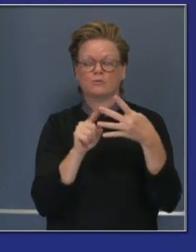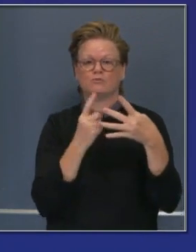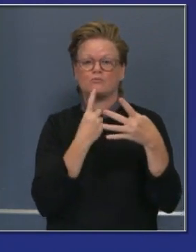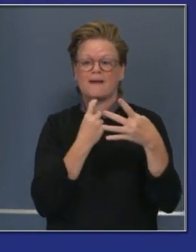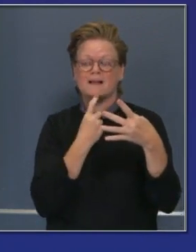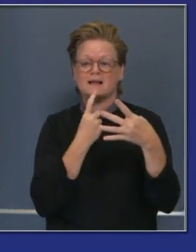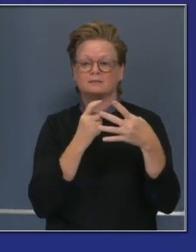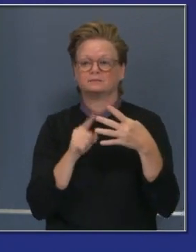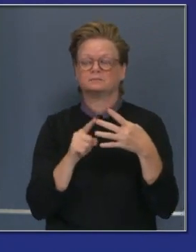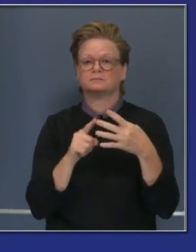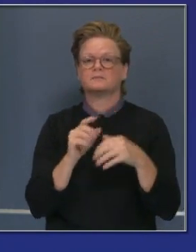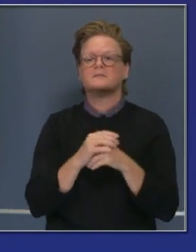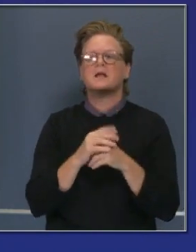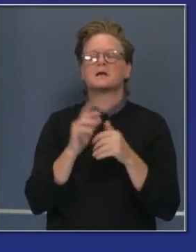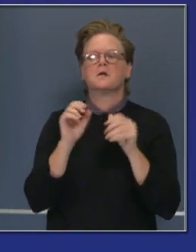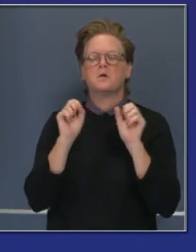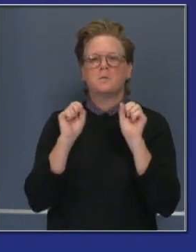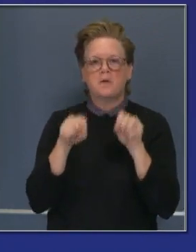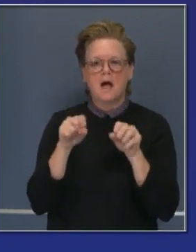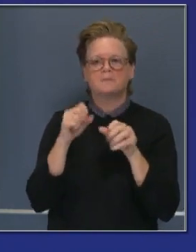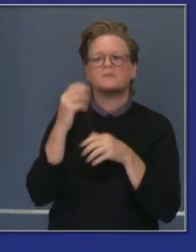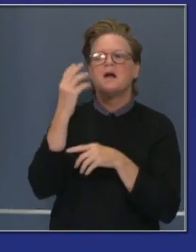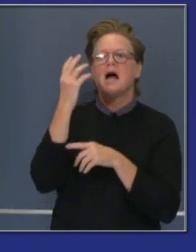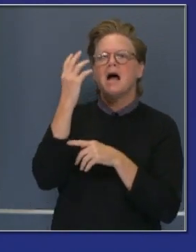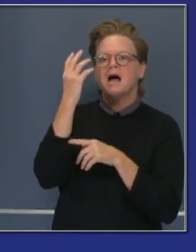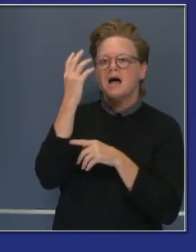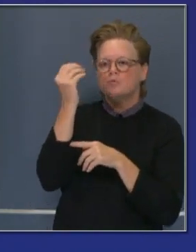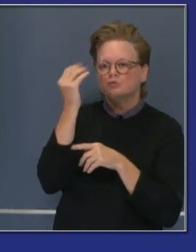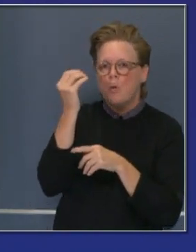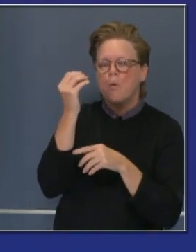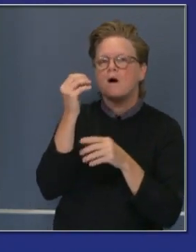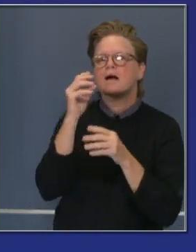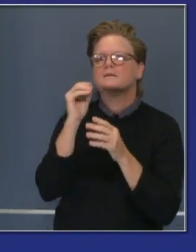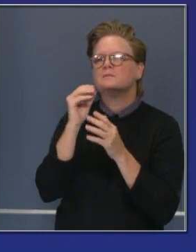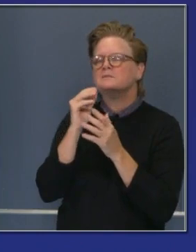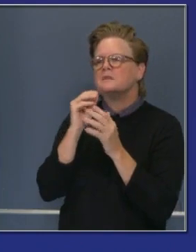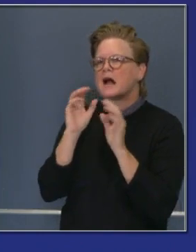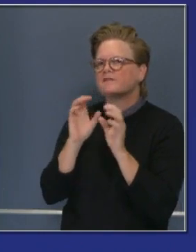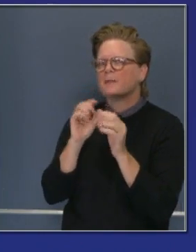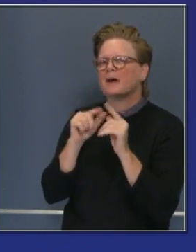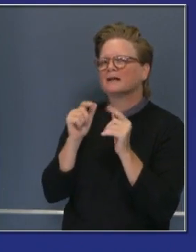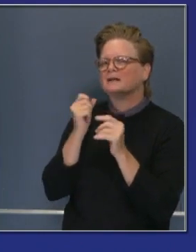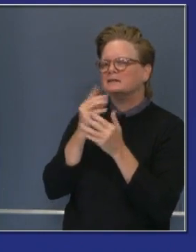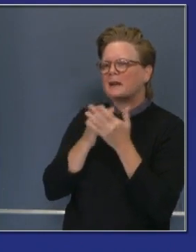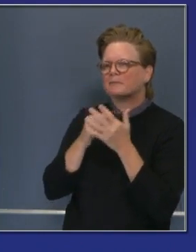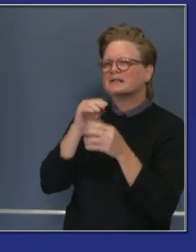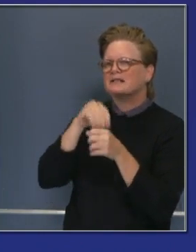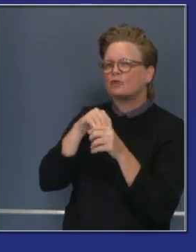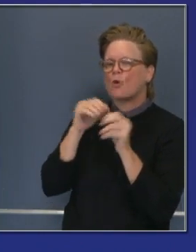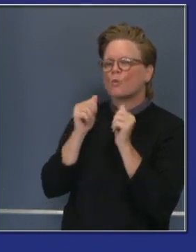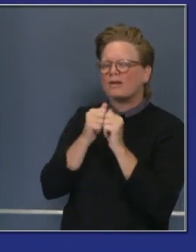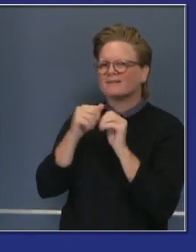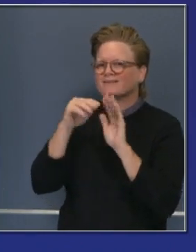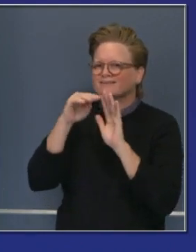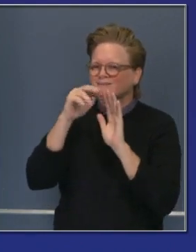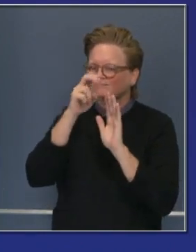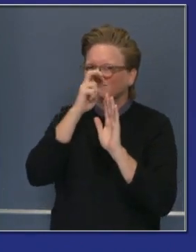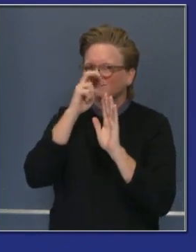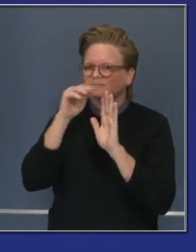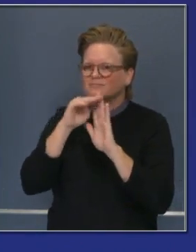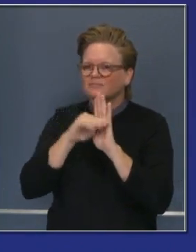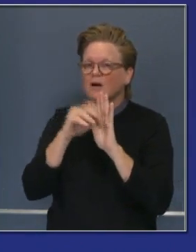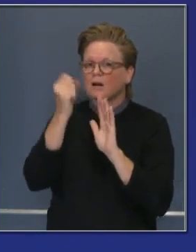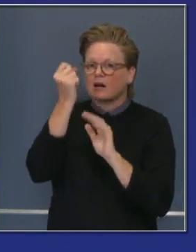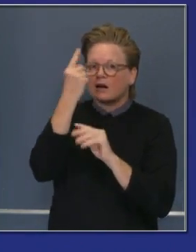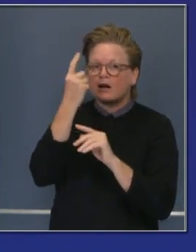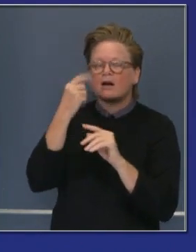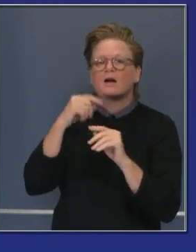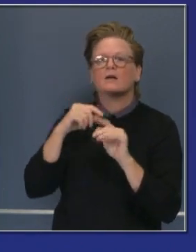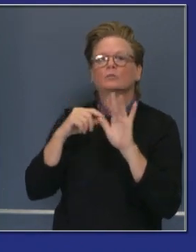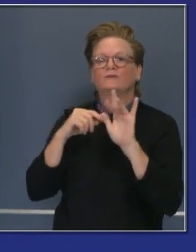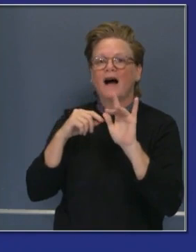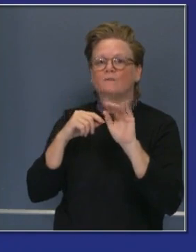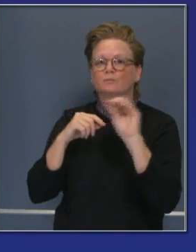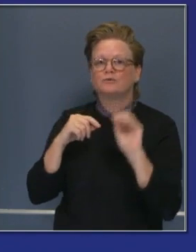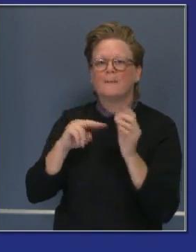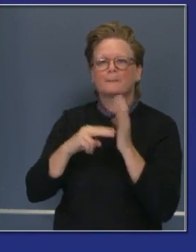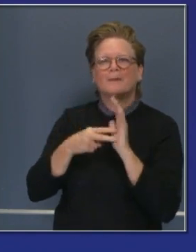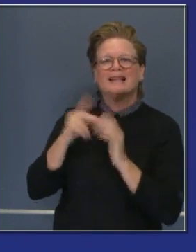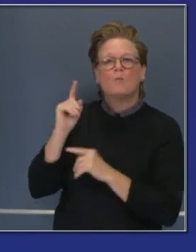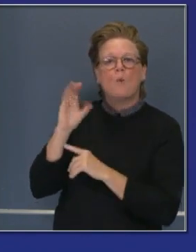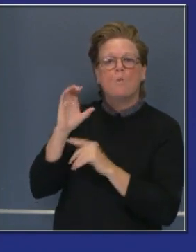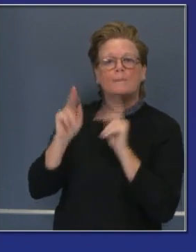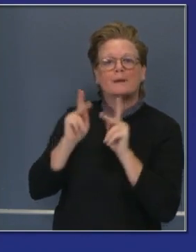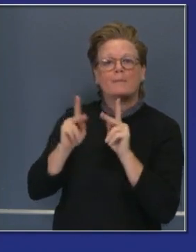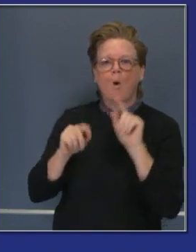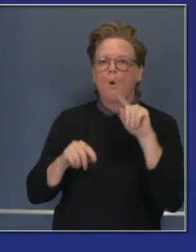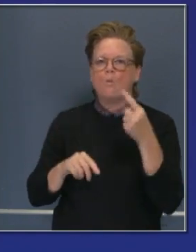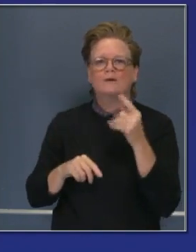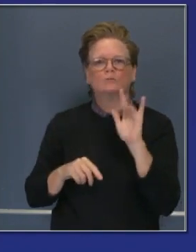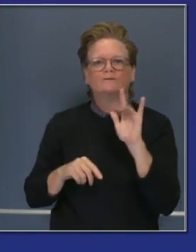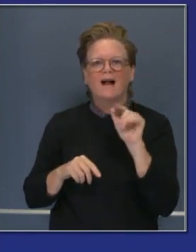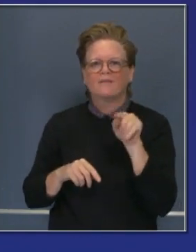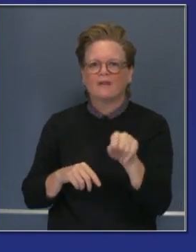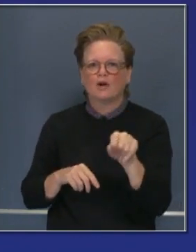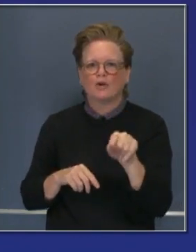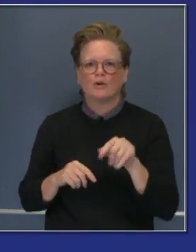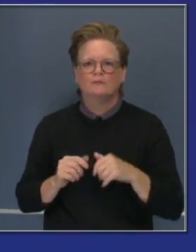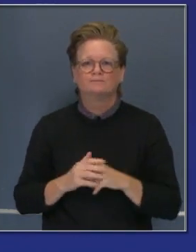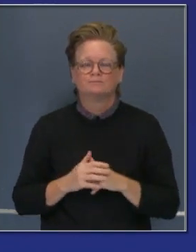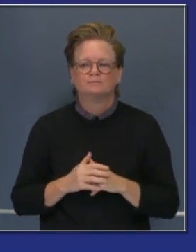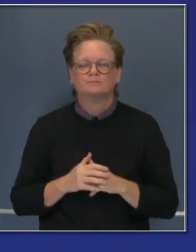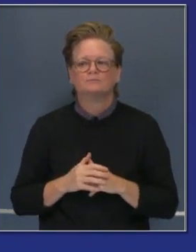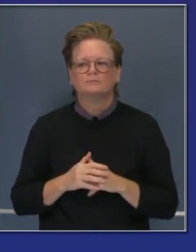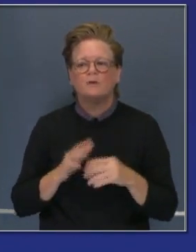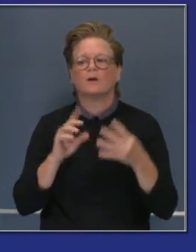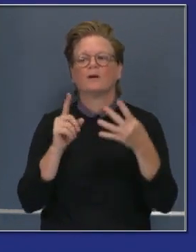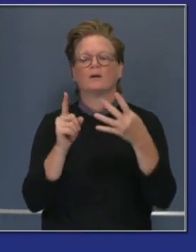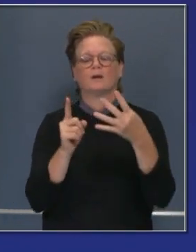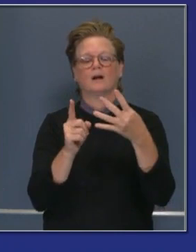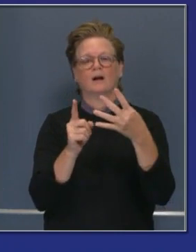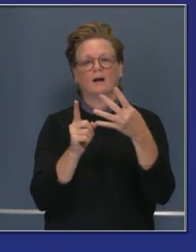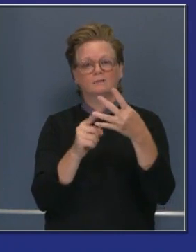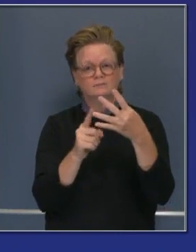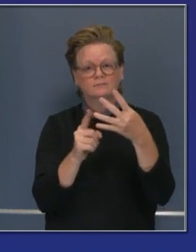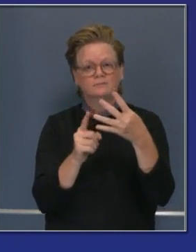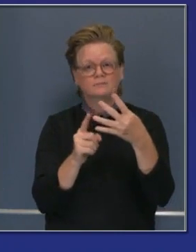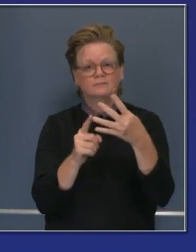IF YOU ARE IN A COUNTY THAT IS IN RED, YOU CANNOT ONLY DO OUTDOOR BUT SOME INDOOR ACTIVITIES UP TO 25% CAPACIT OF THOSE SETTINGS CAN BEGIN TO OPERATE.